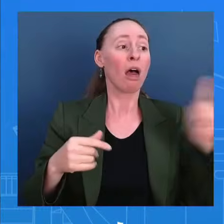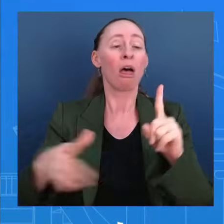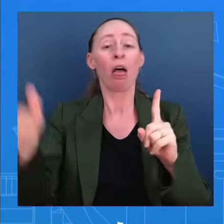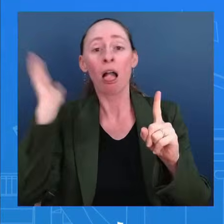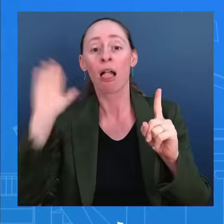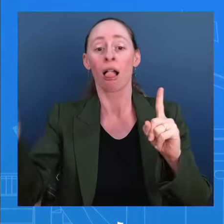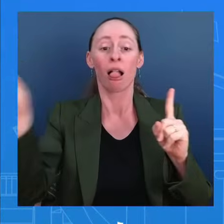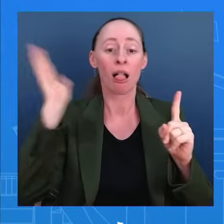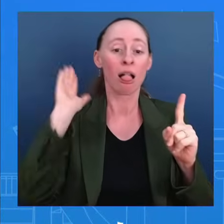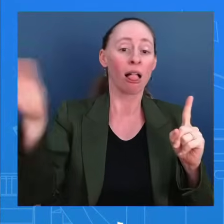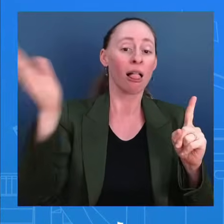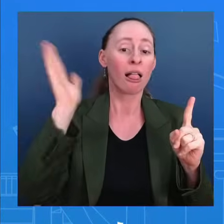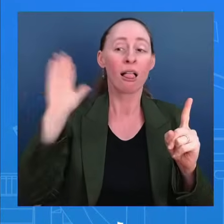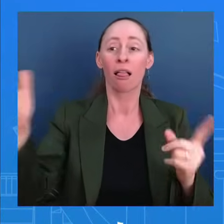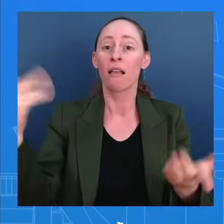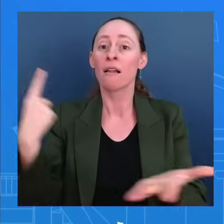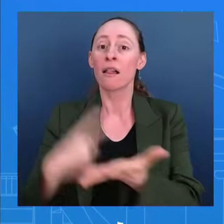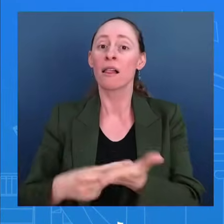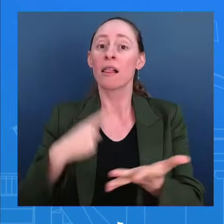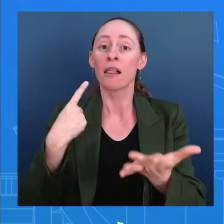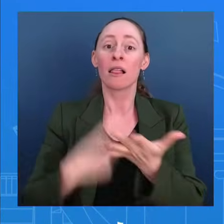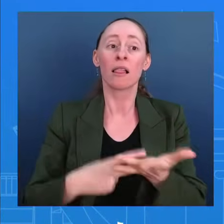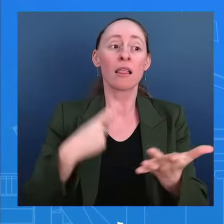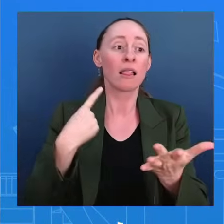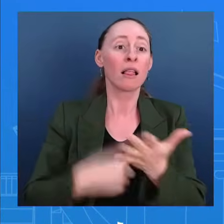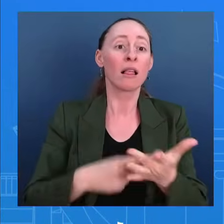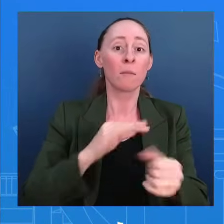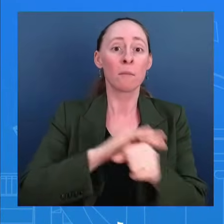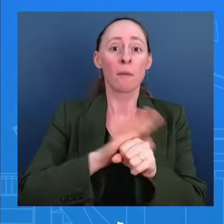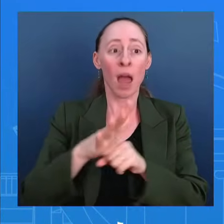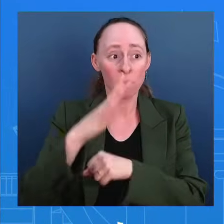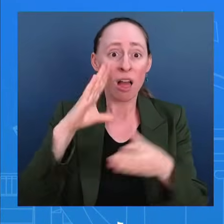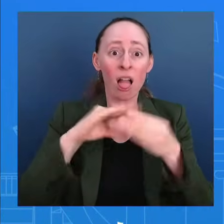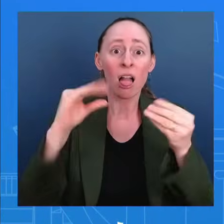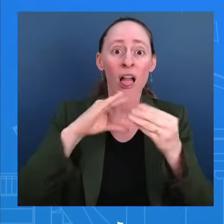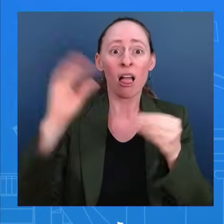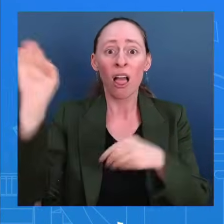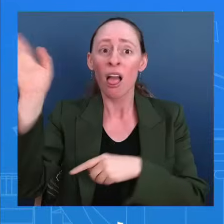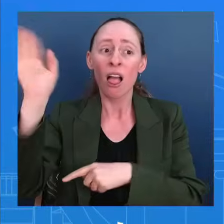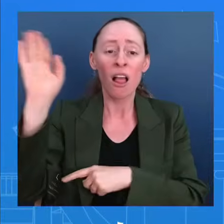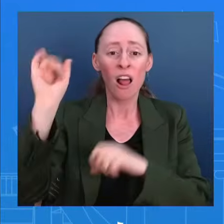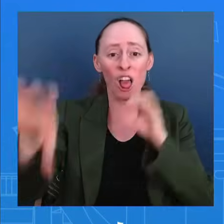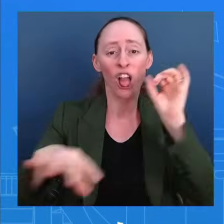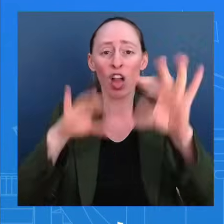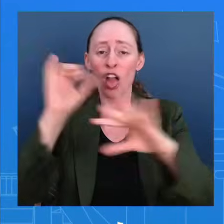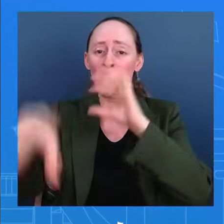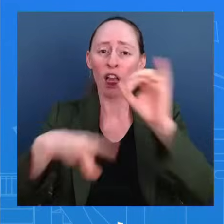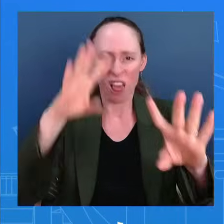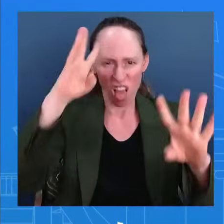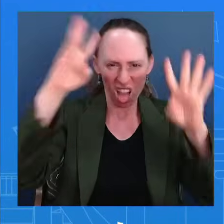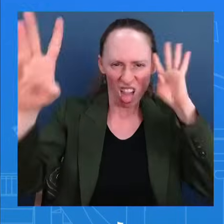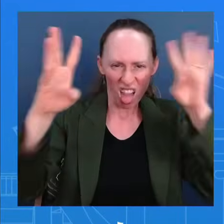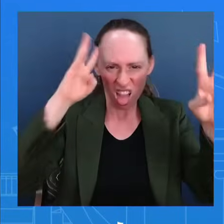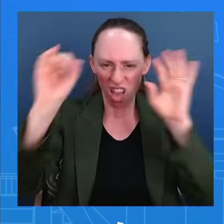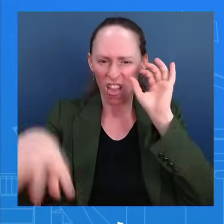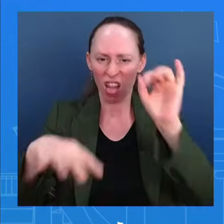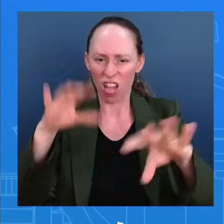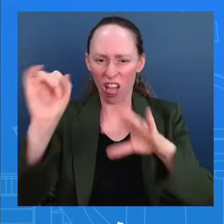and the lies that was spewing and what was happening. And this president took it seriously. That's what I can say. Go ahead, Gabe. The Press: Thanks, Karine.